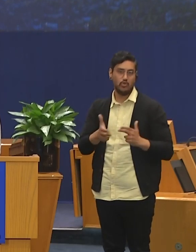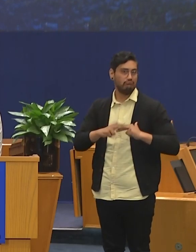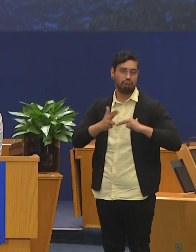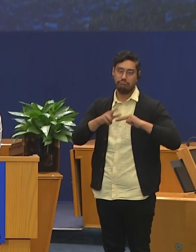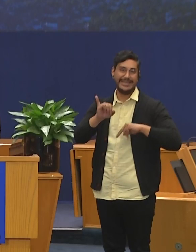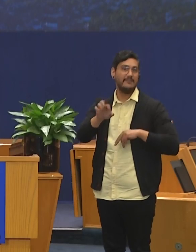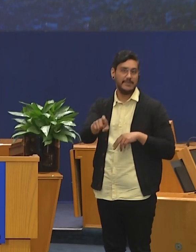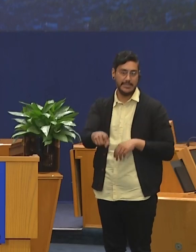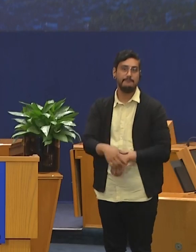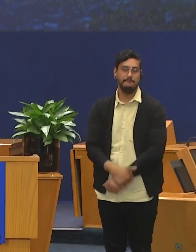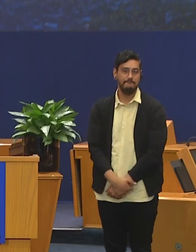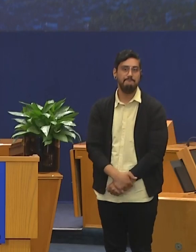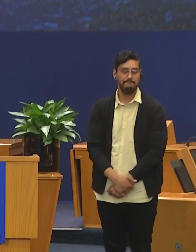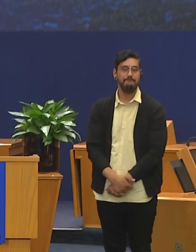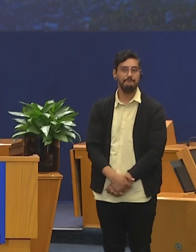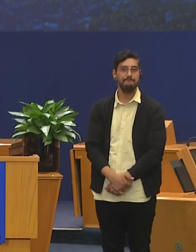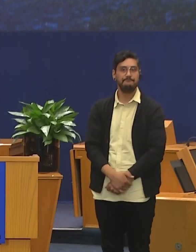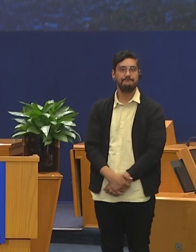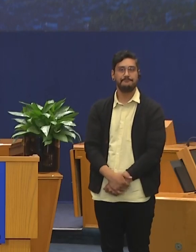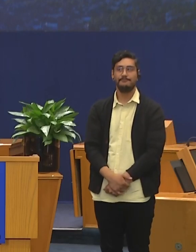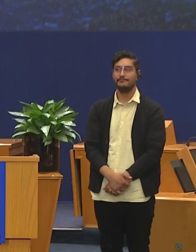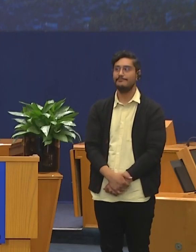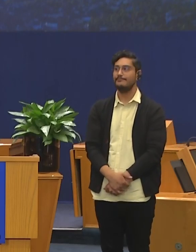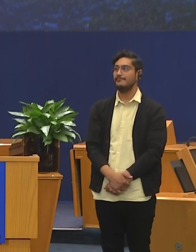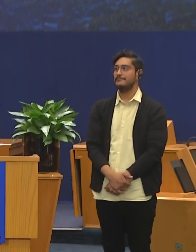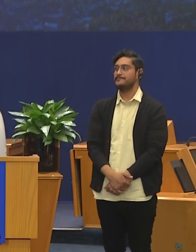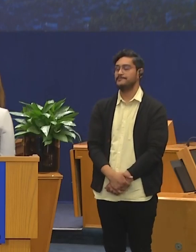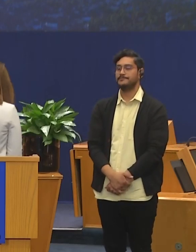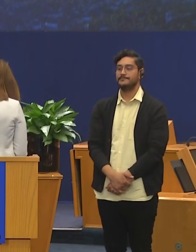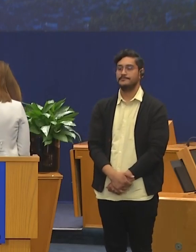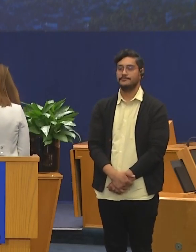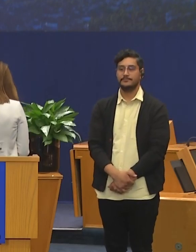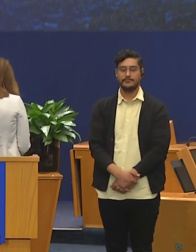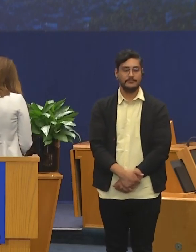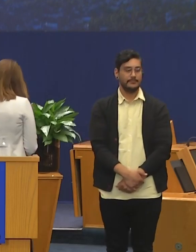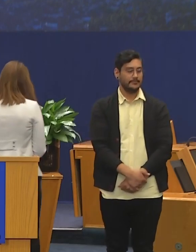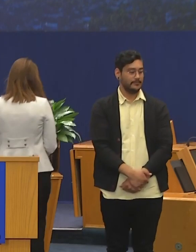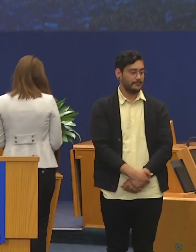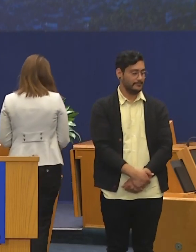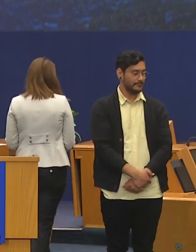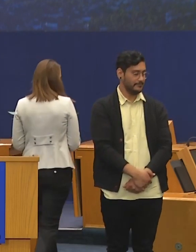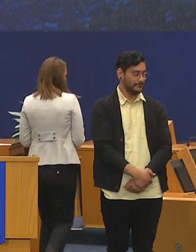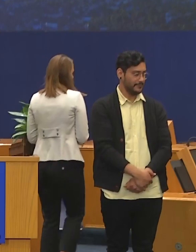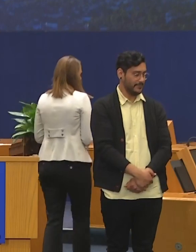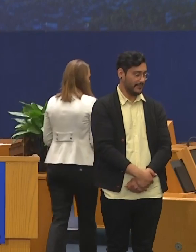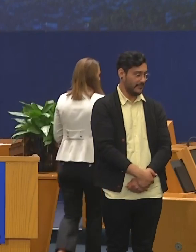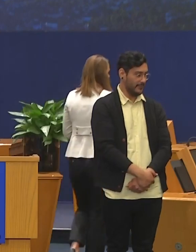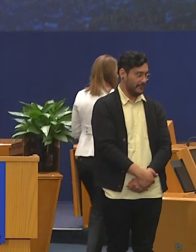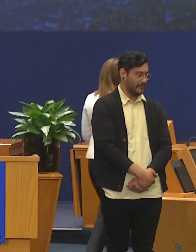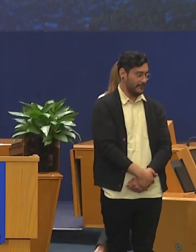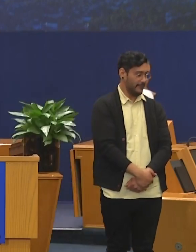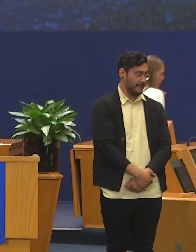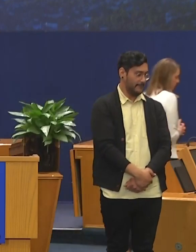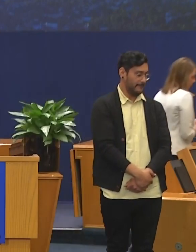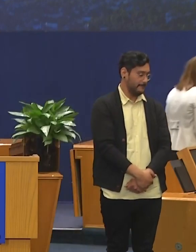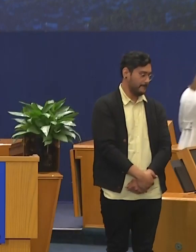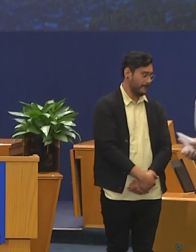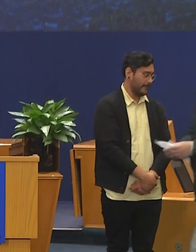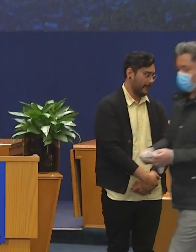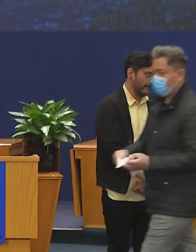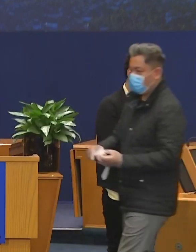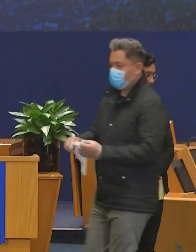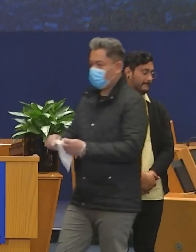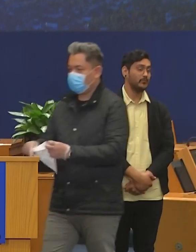ROOMS AND WE'LL CONTINUE TO